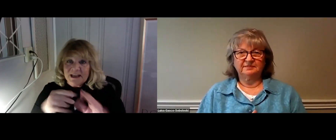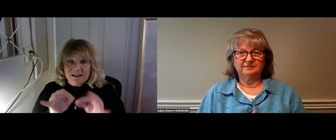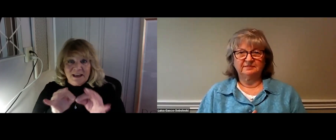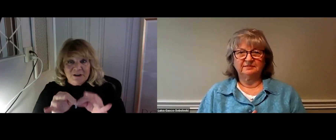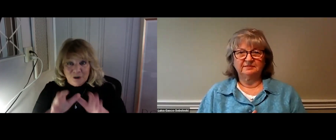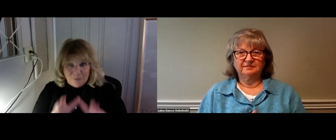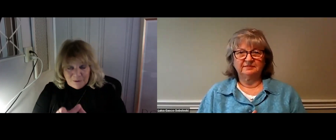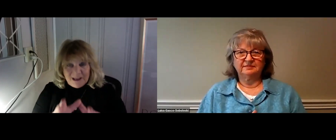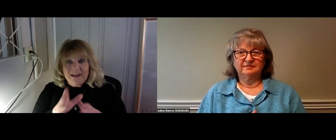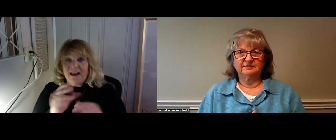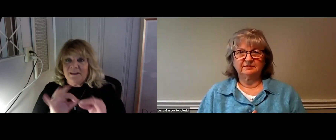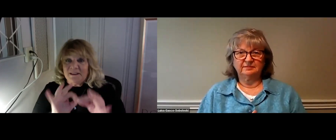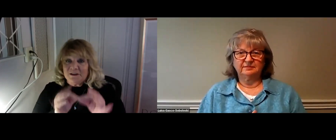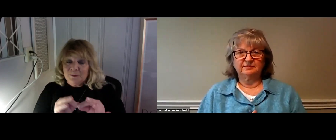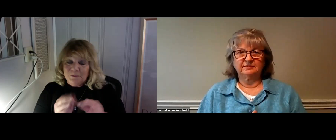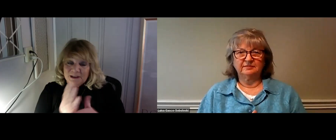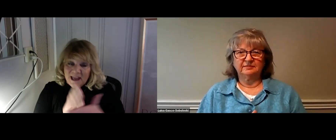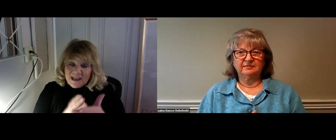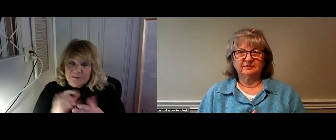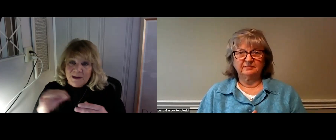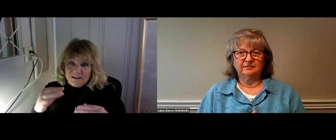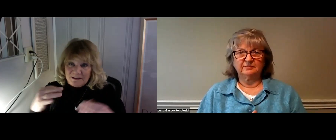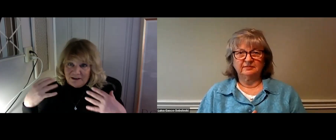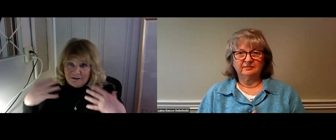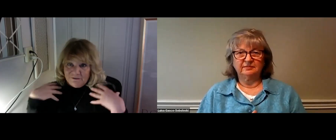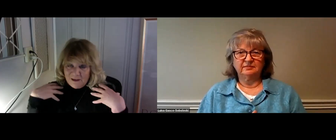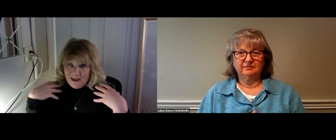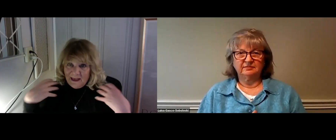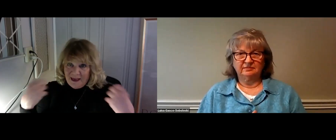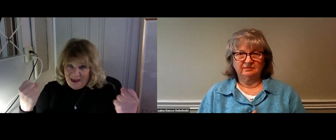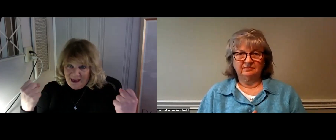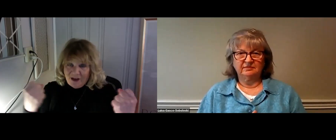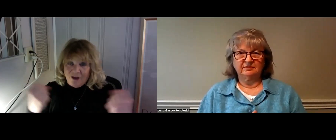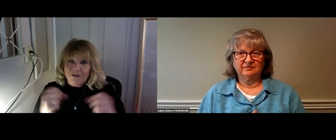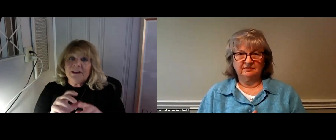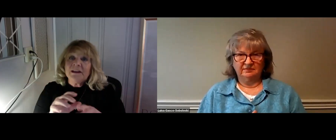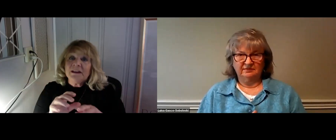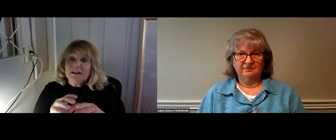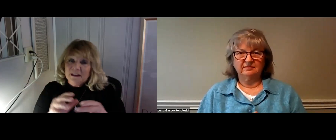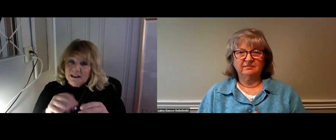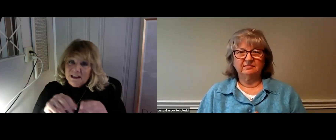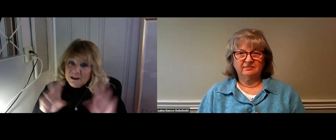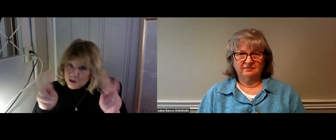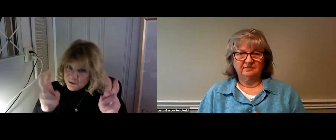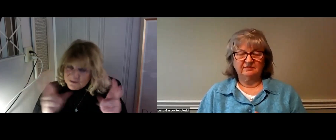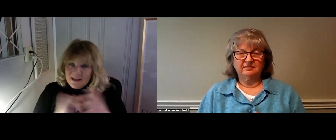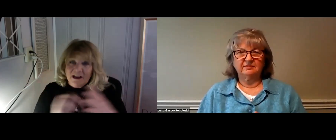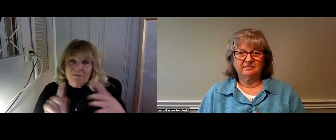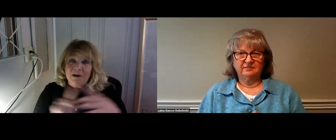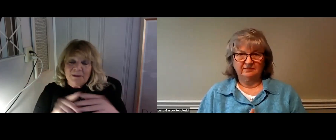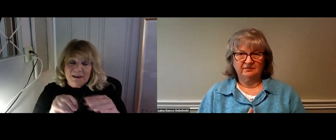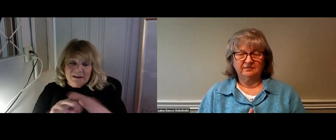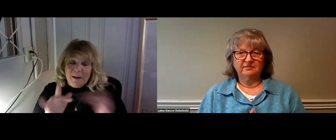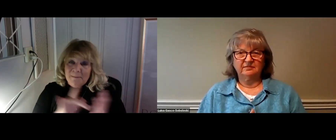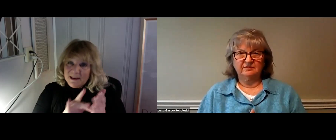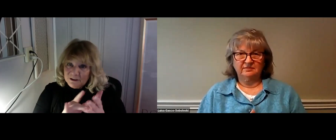interpreting and the interpreting aspect of health issues that come up in medical